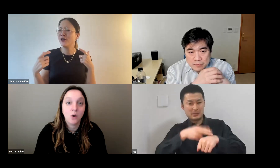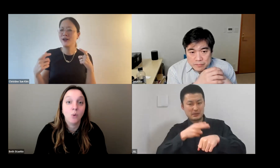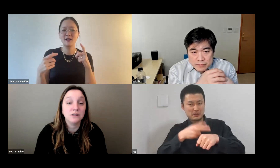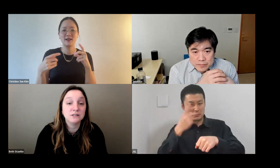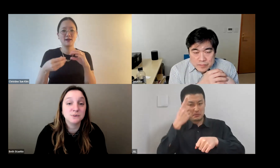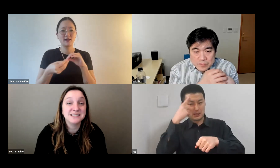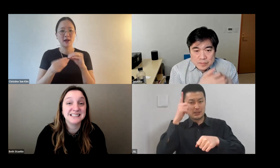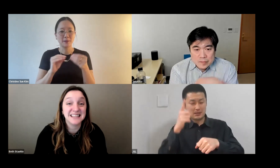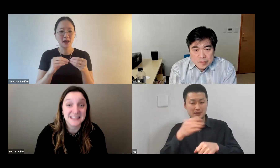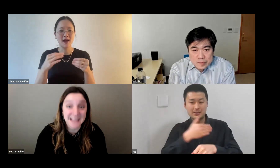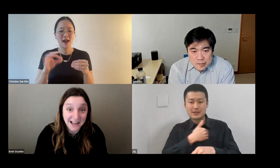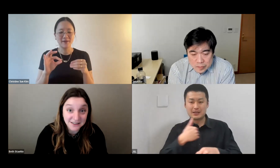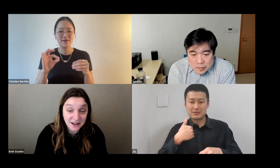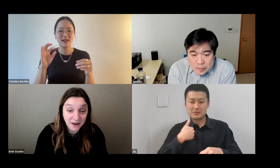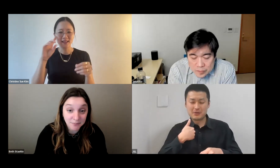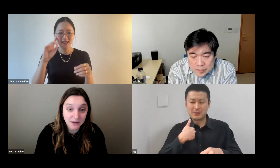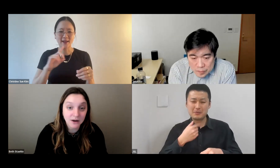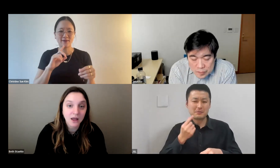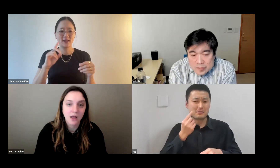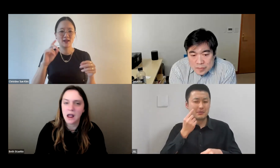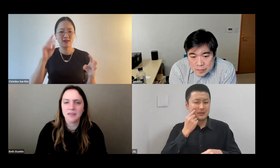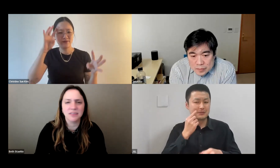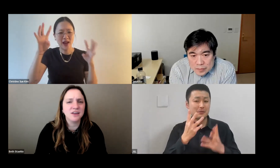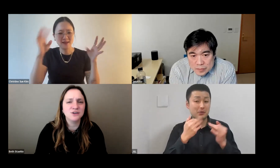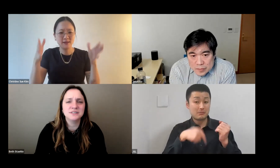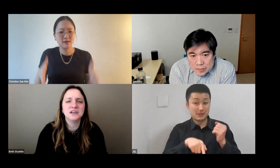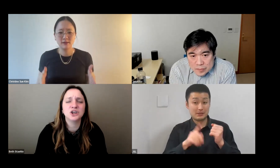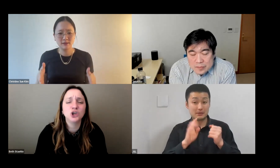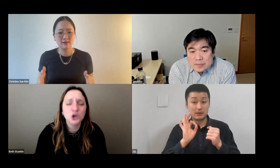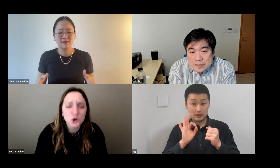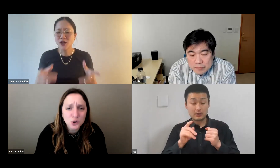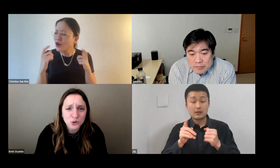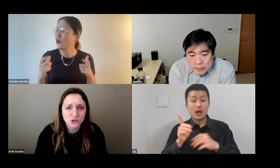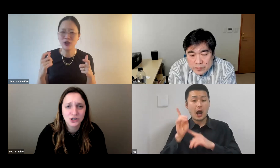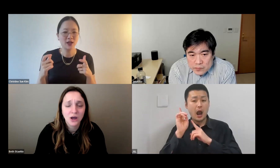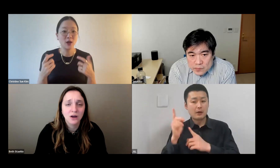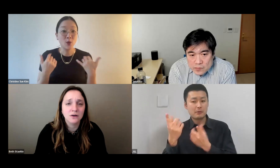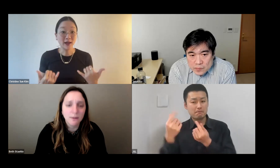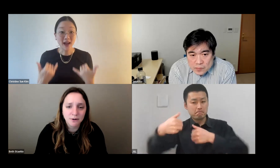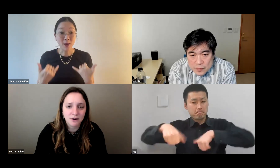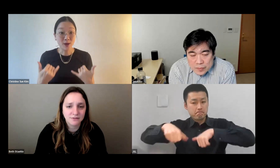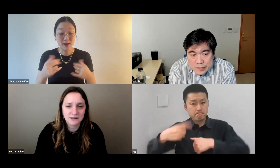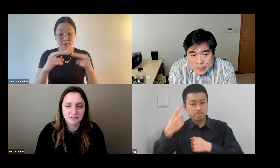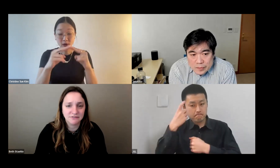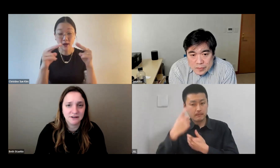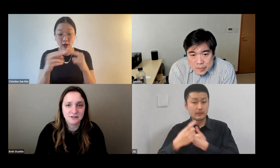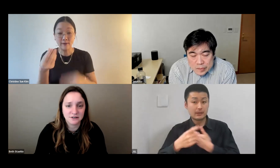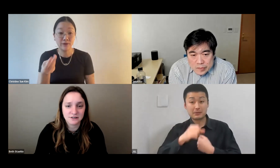Once we see that happen, I think you'll see a huge number of deaf inventors